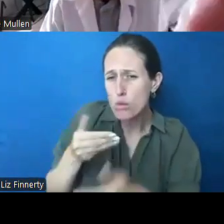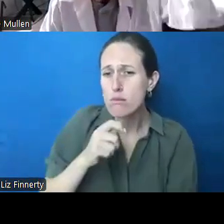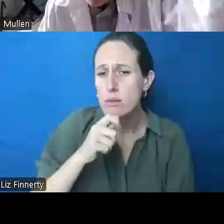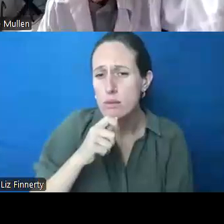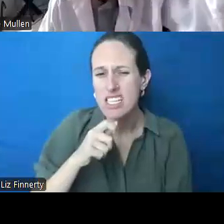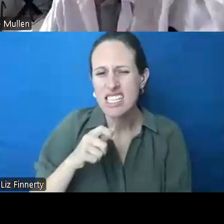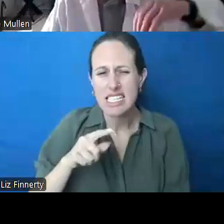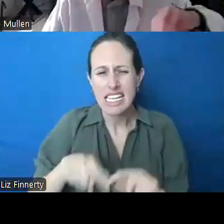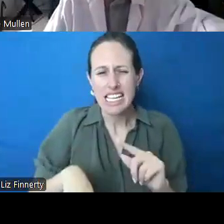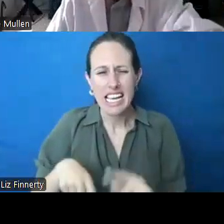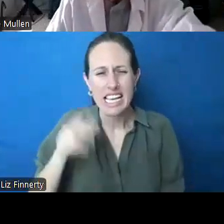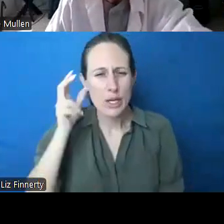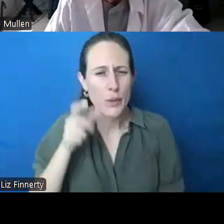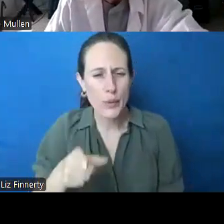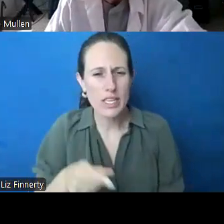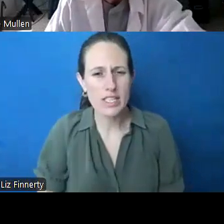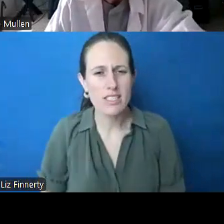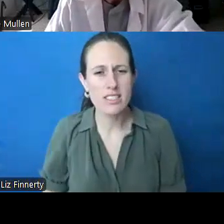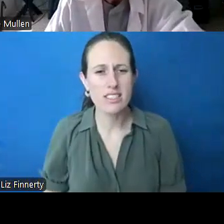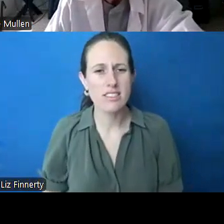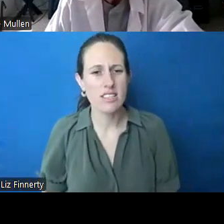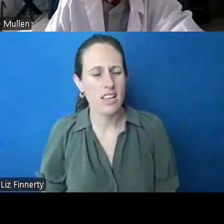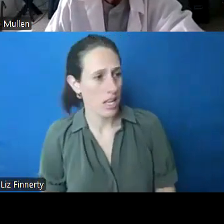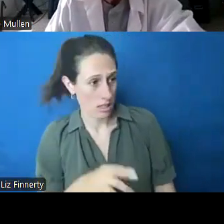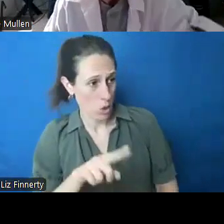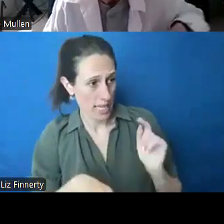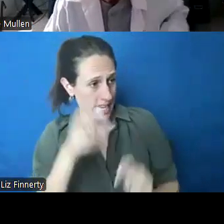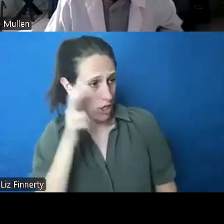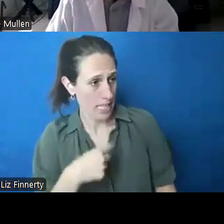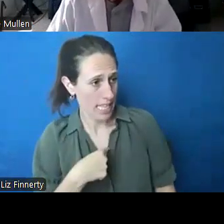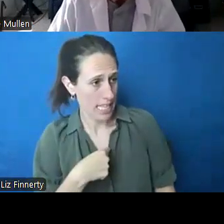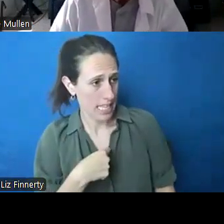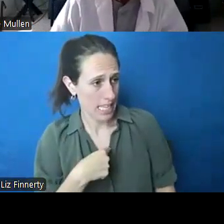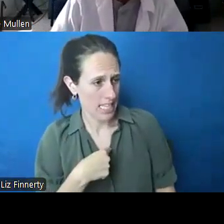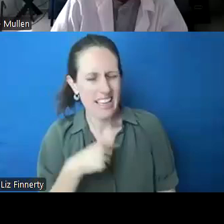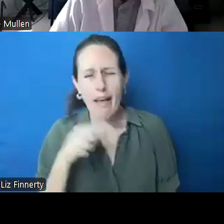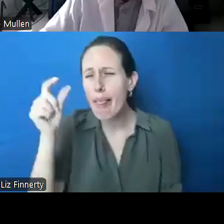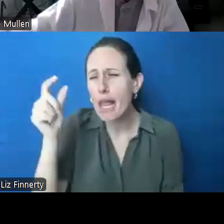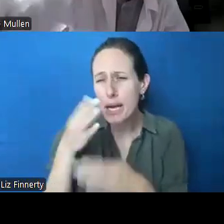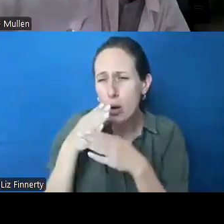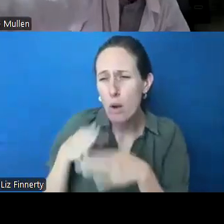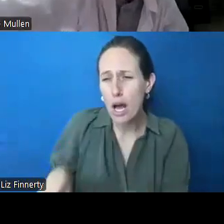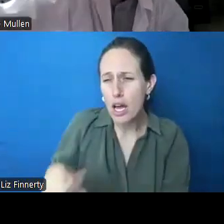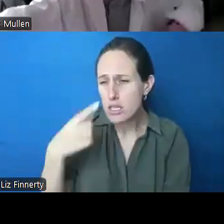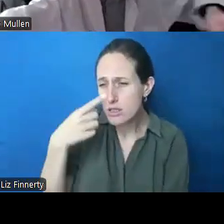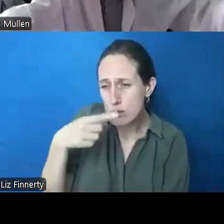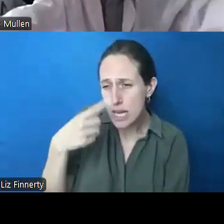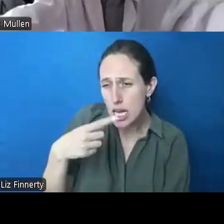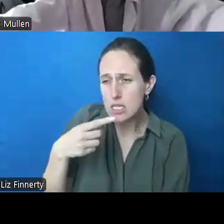Lilia: Elaine, could you come closer to your microphone. Elaine: I have a tendency, are you not able to hear me? Lilia: It's a little quiet.